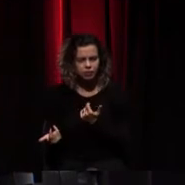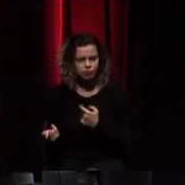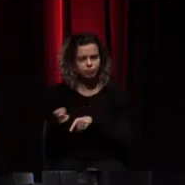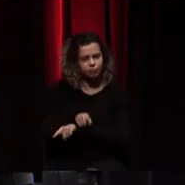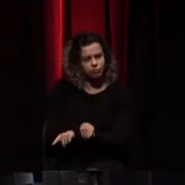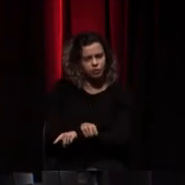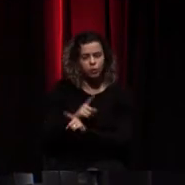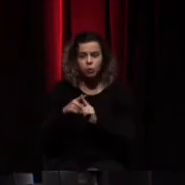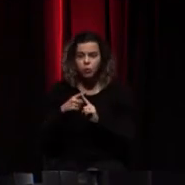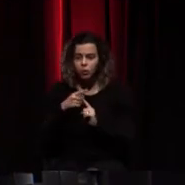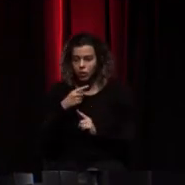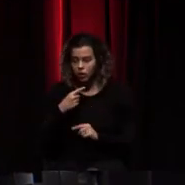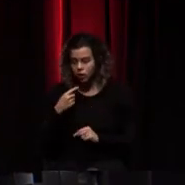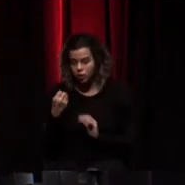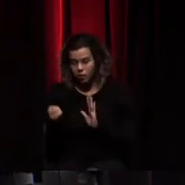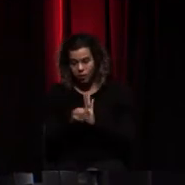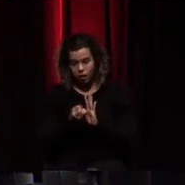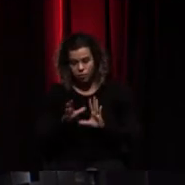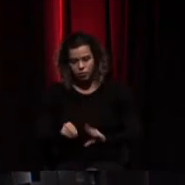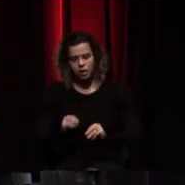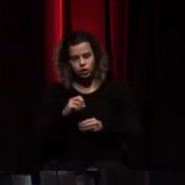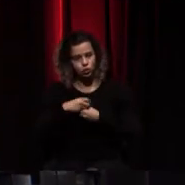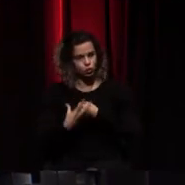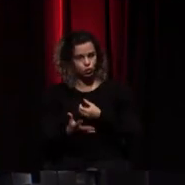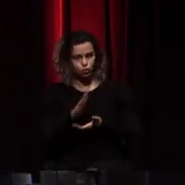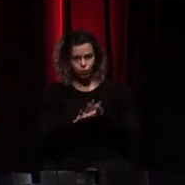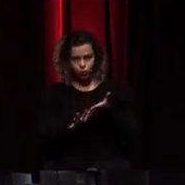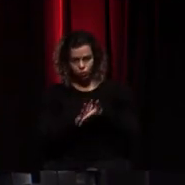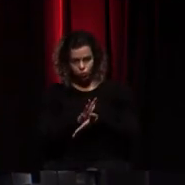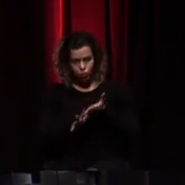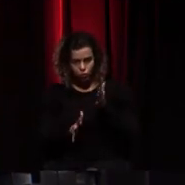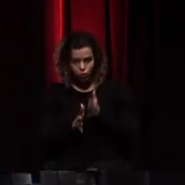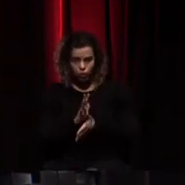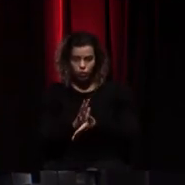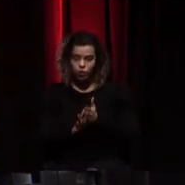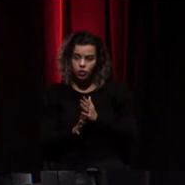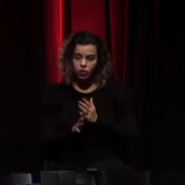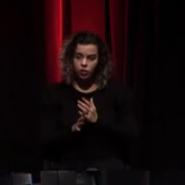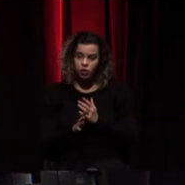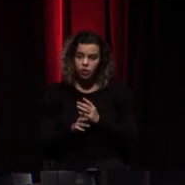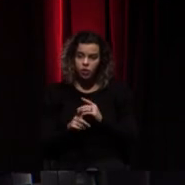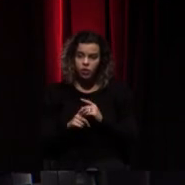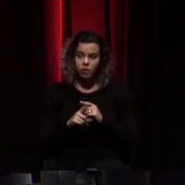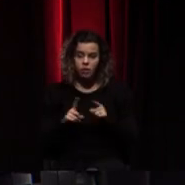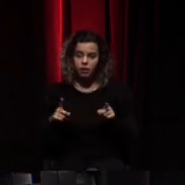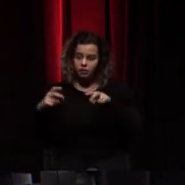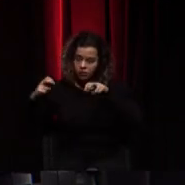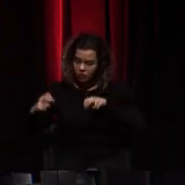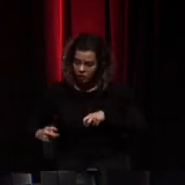that brands don’t interfere with the content and that you sit with the brand to know